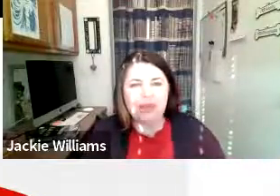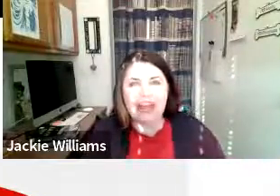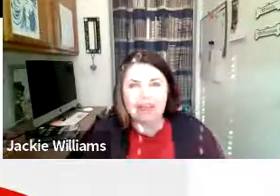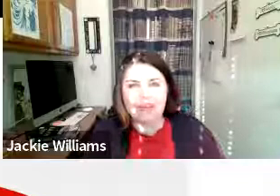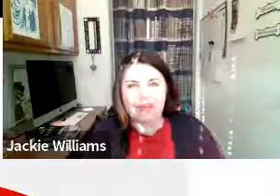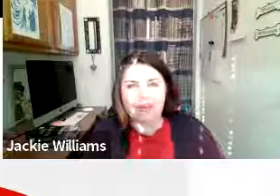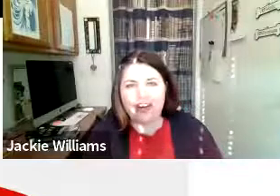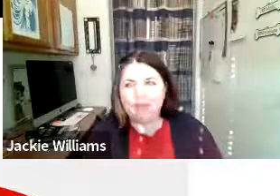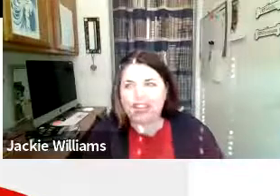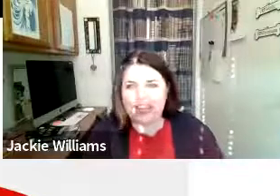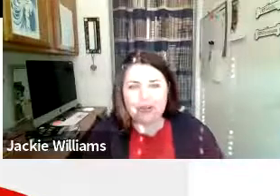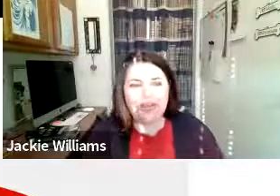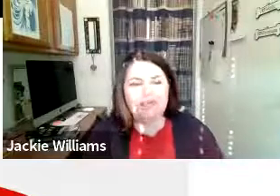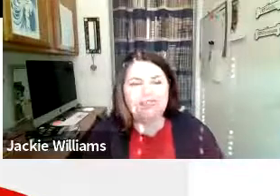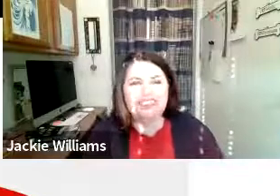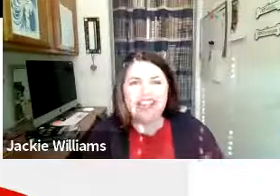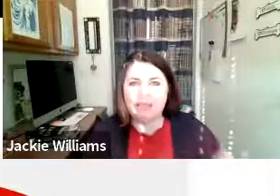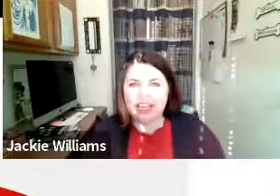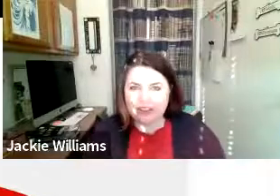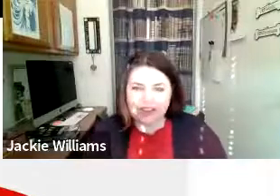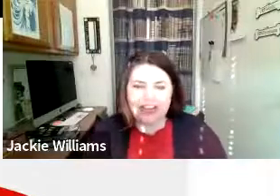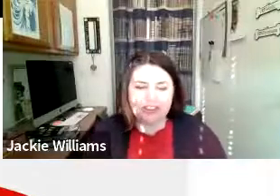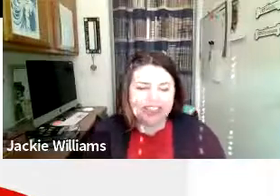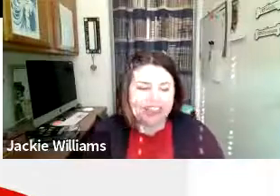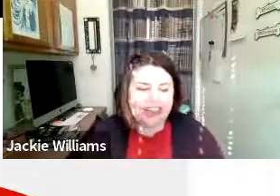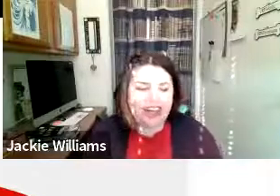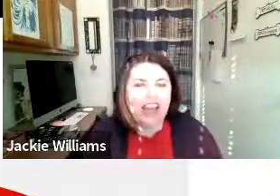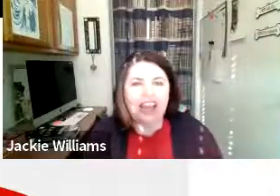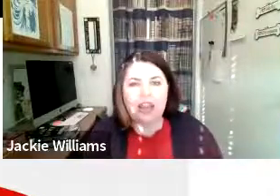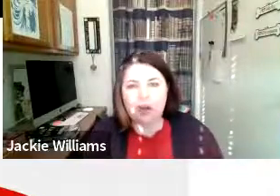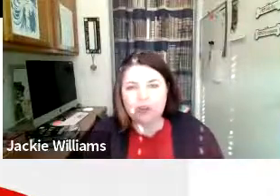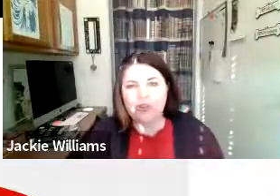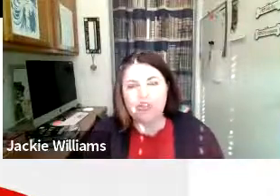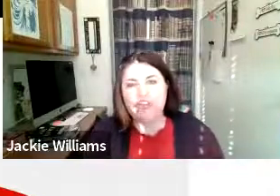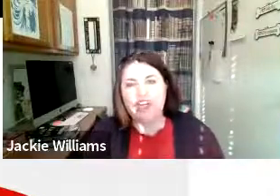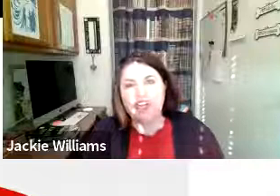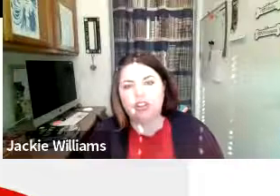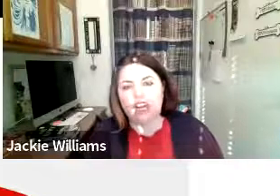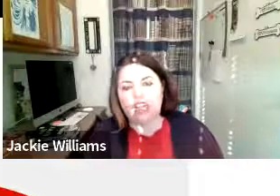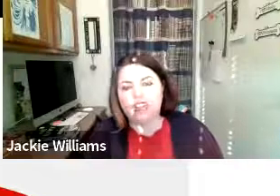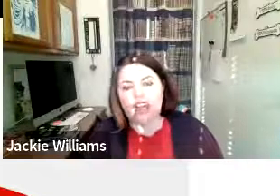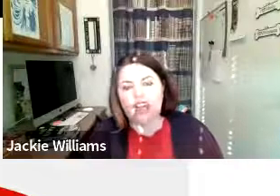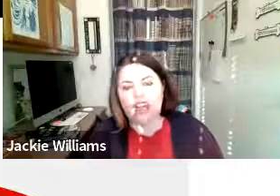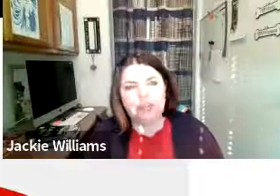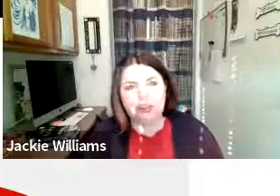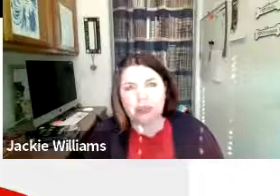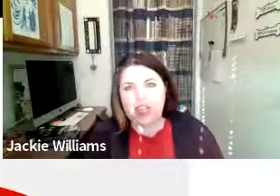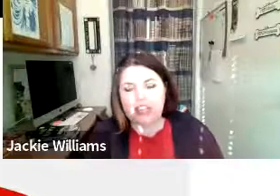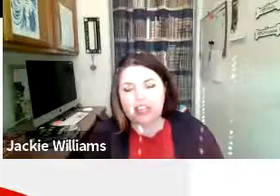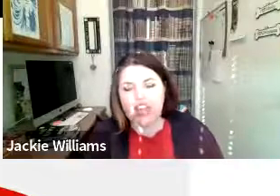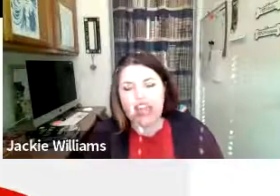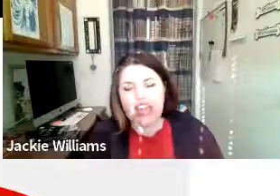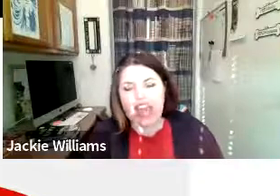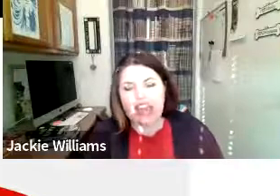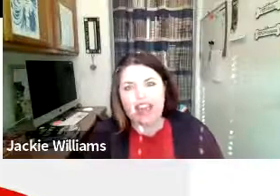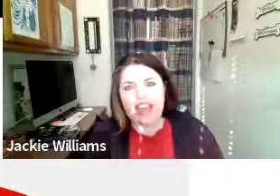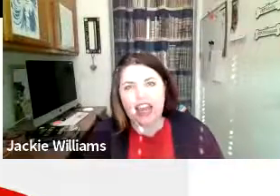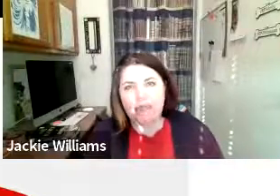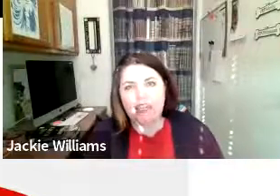if we haven't met before, I'm Jackie Williams. I'm English faculty here. And I'm also serving under the grant 50%. And I am